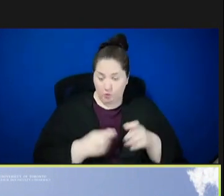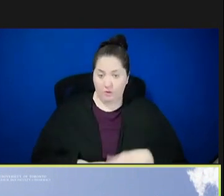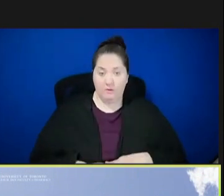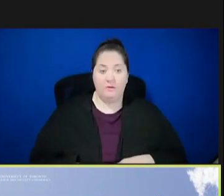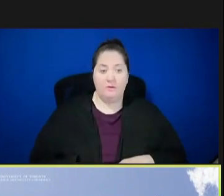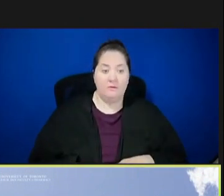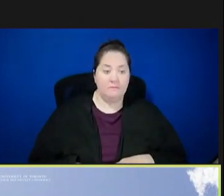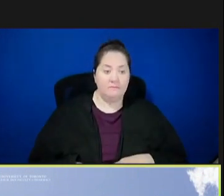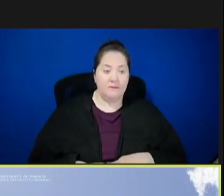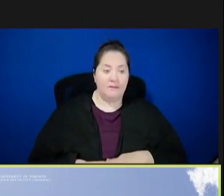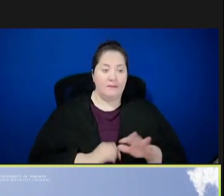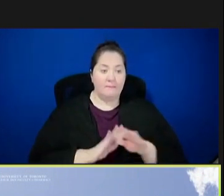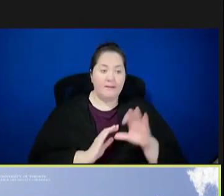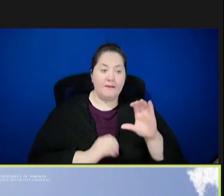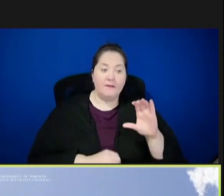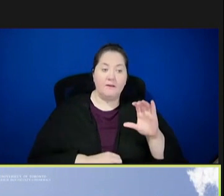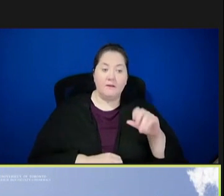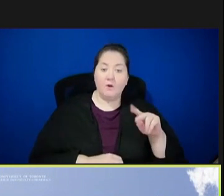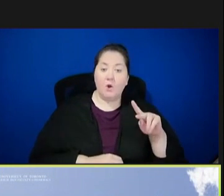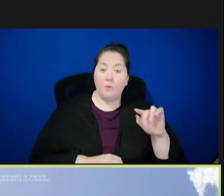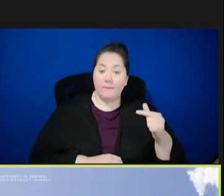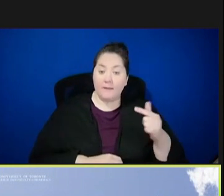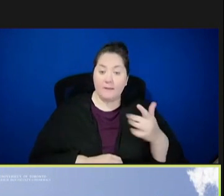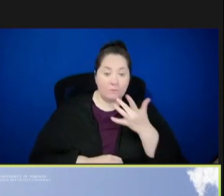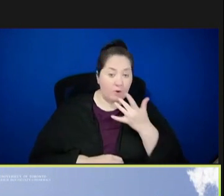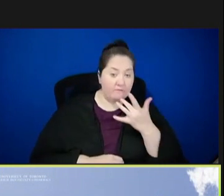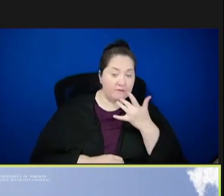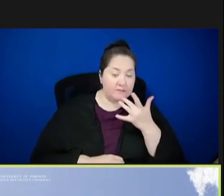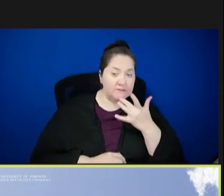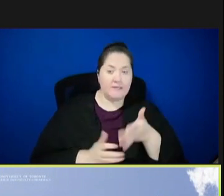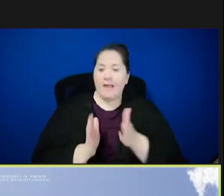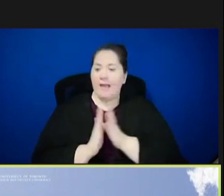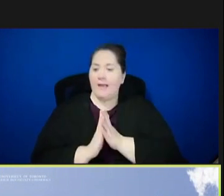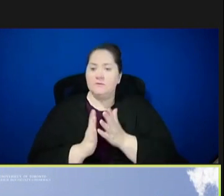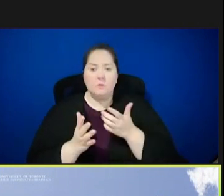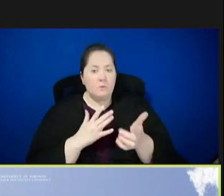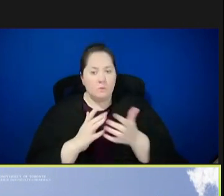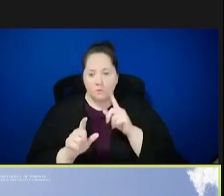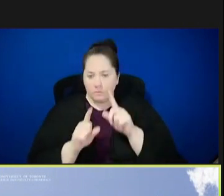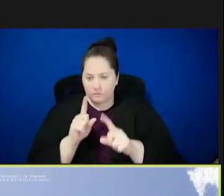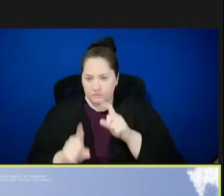coping preferences, and they also ask us whatever questions that they need to ask us. So, if we